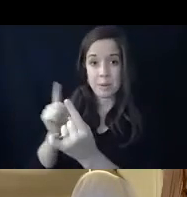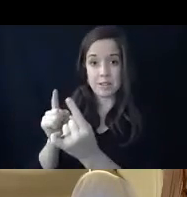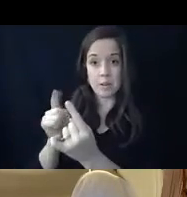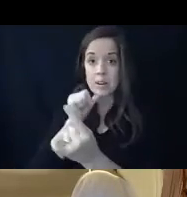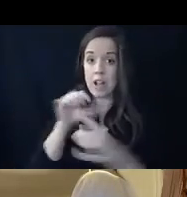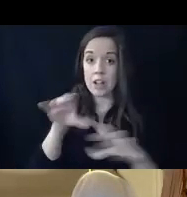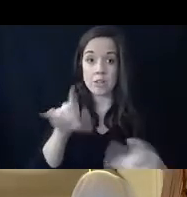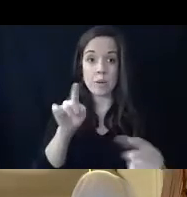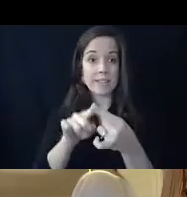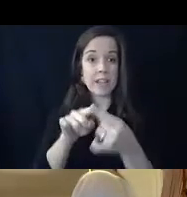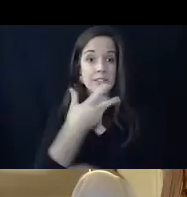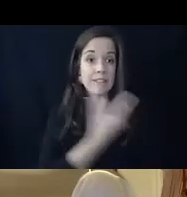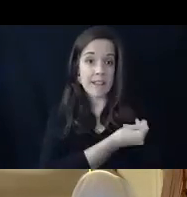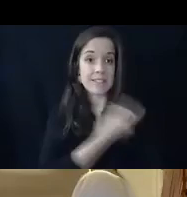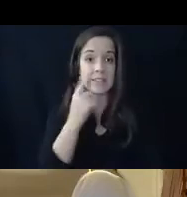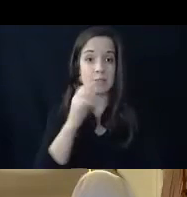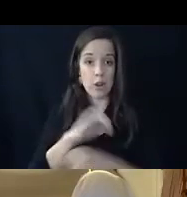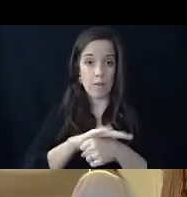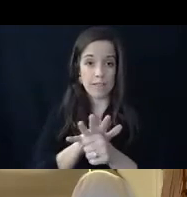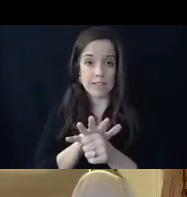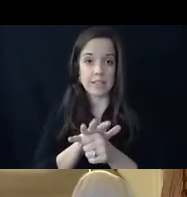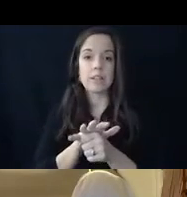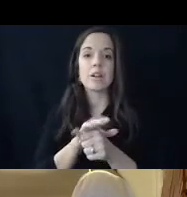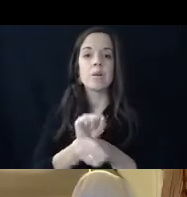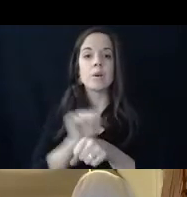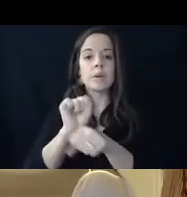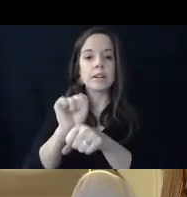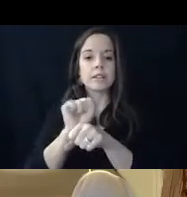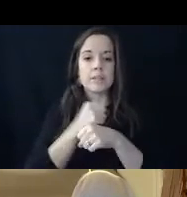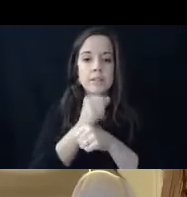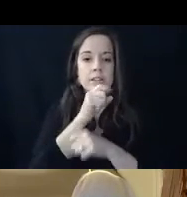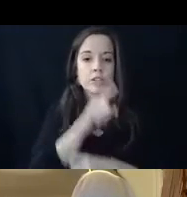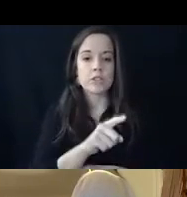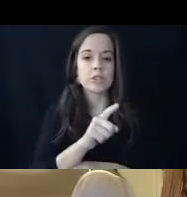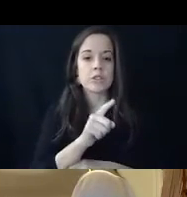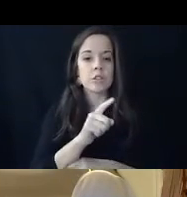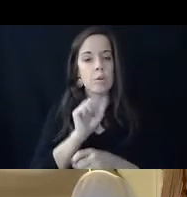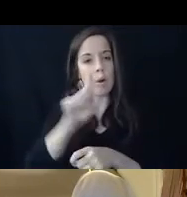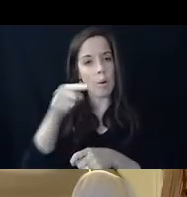vaccine for COVID, we're working to ensure that we only work with accessible spaces,